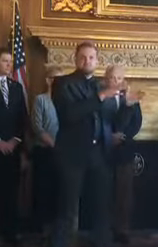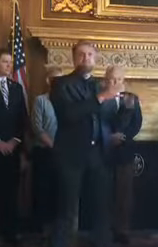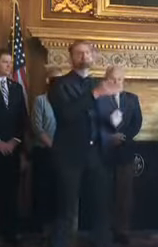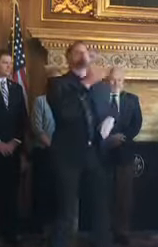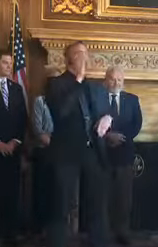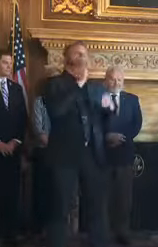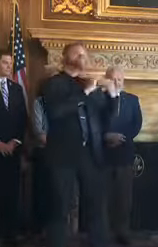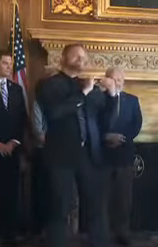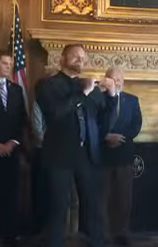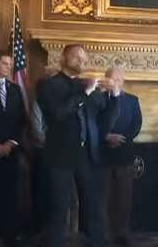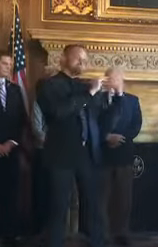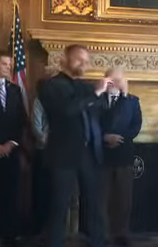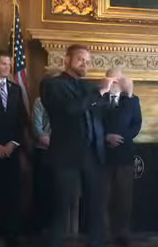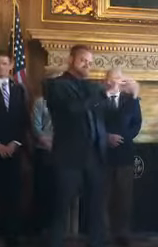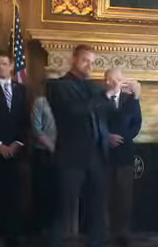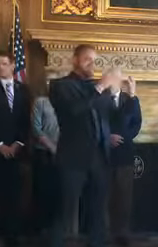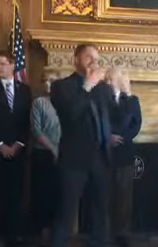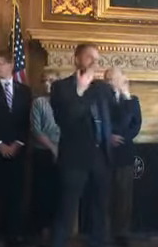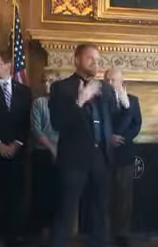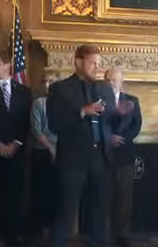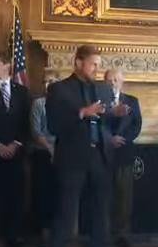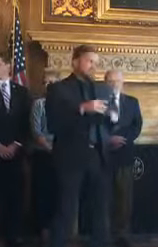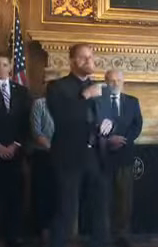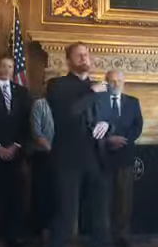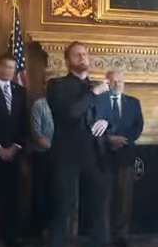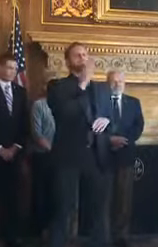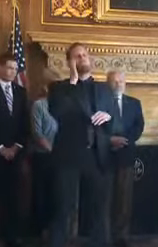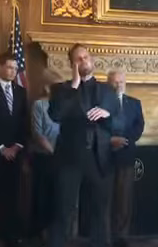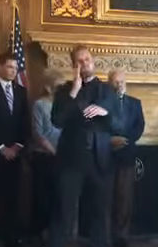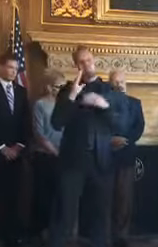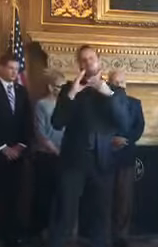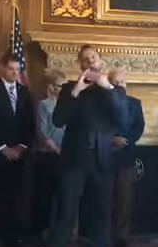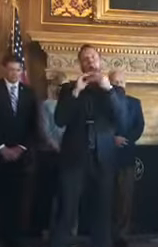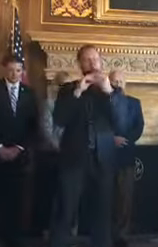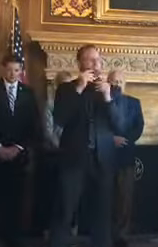Senator Testin who is the senate lead on this, and after that we'll wrap up and if there